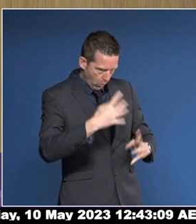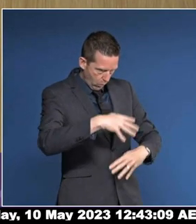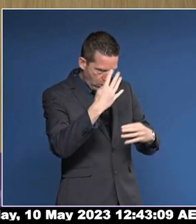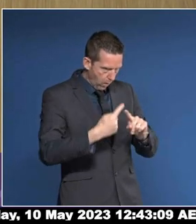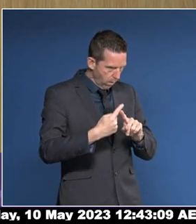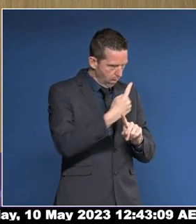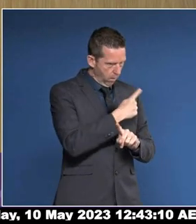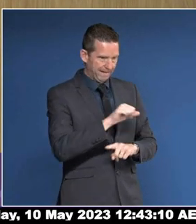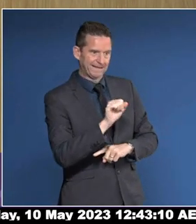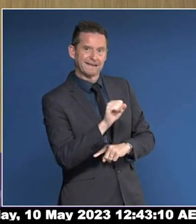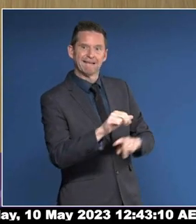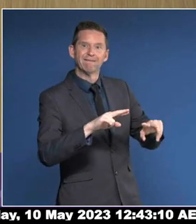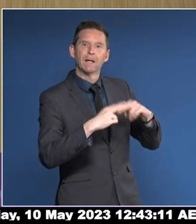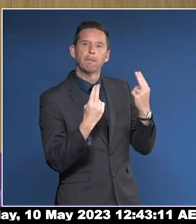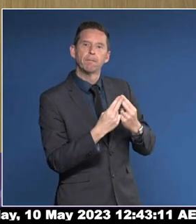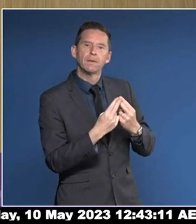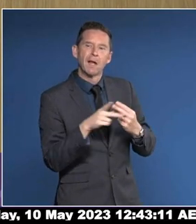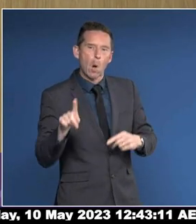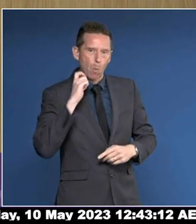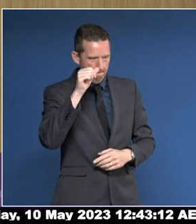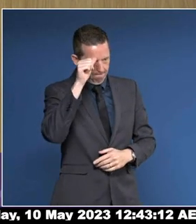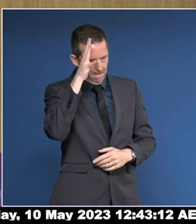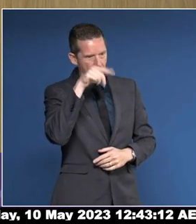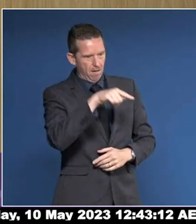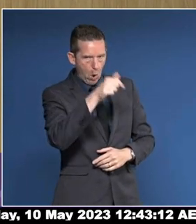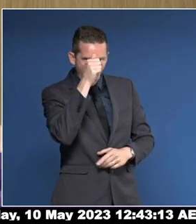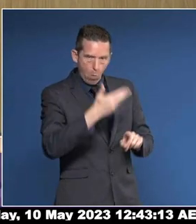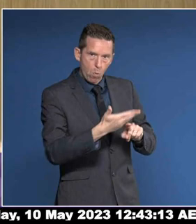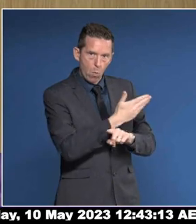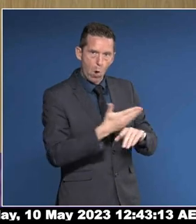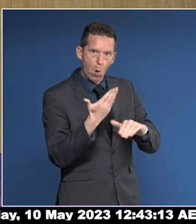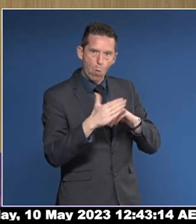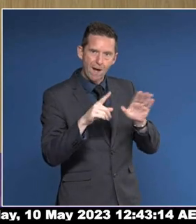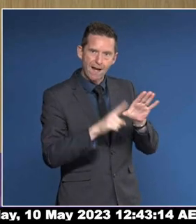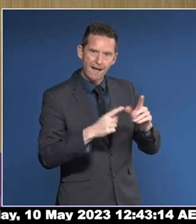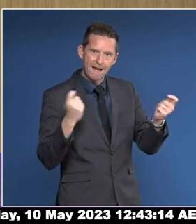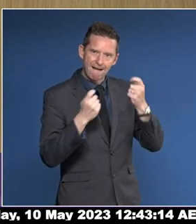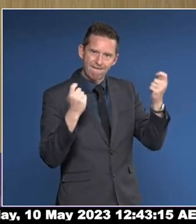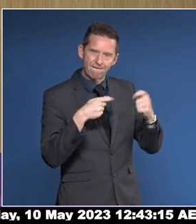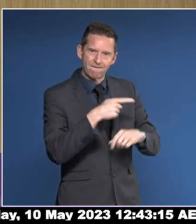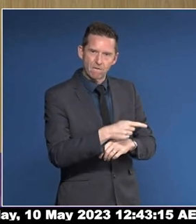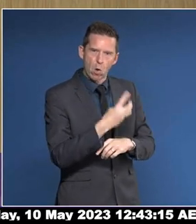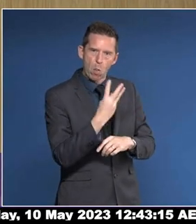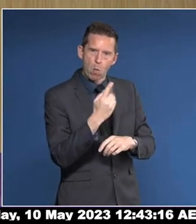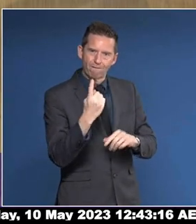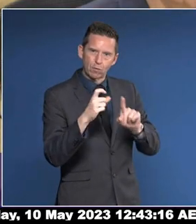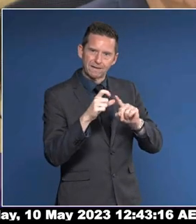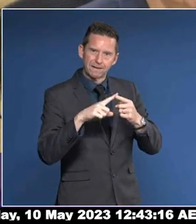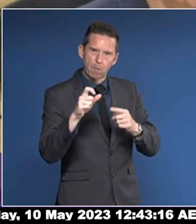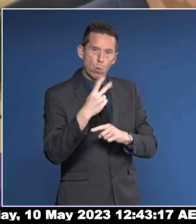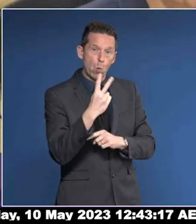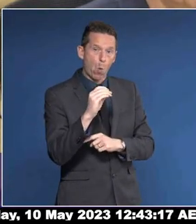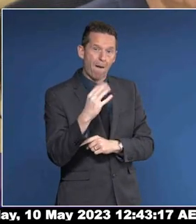they would have seen that on New Year's Eve on 31 December 2014, about 10 days or so